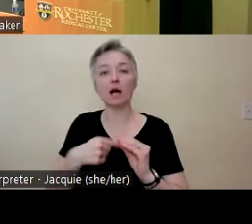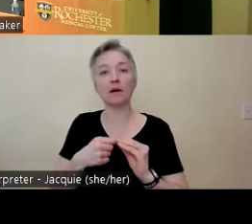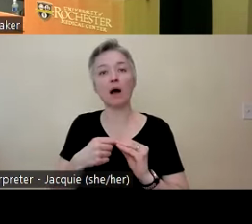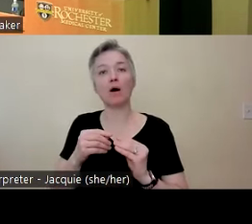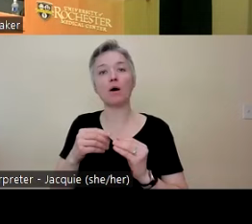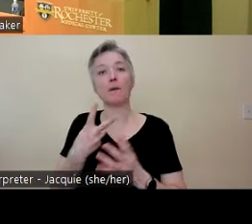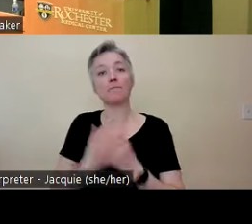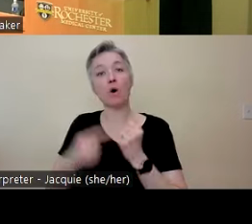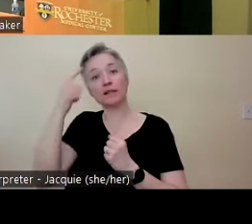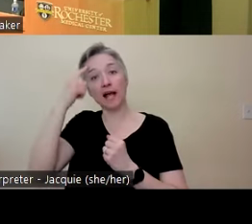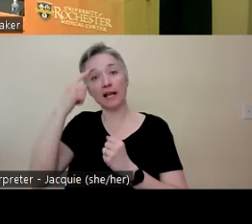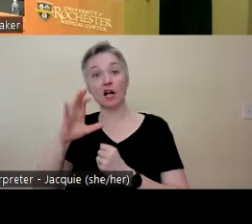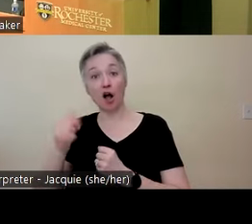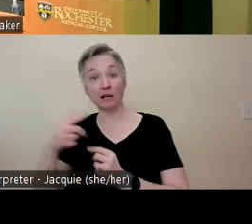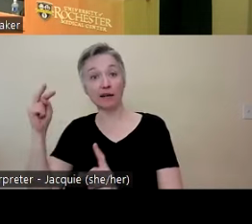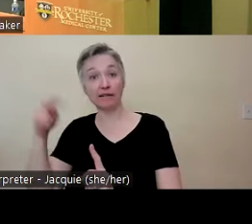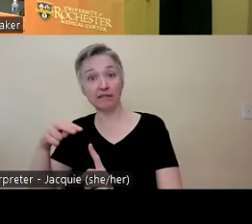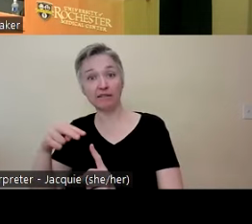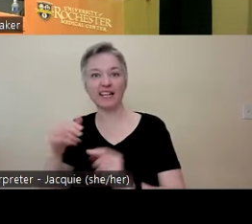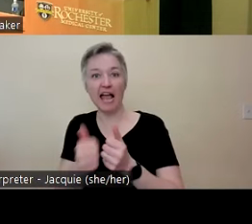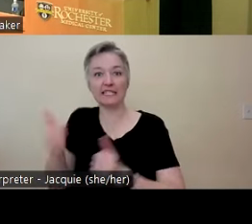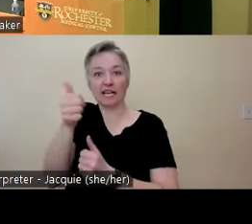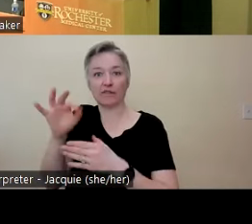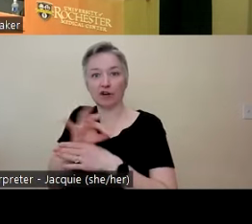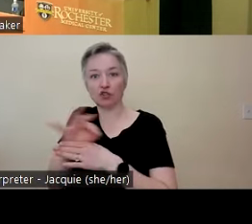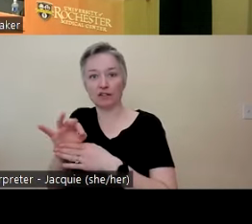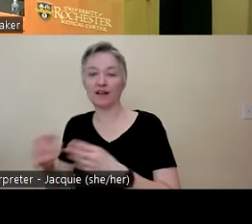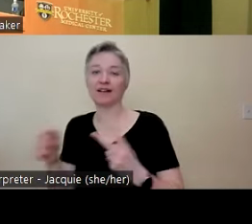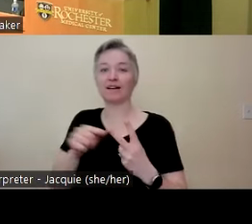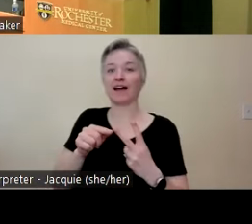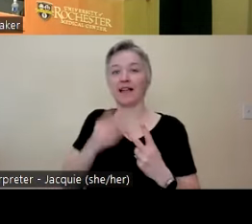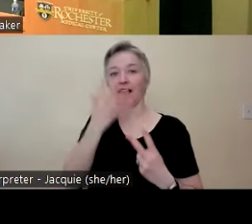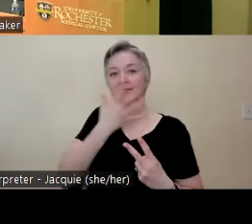through executive functioning and that affective side of self-regulation and